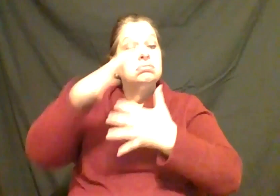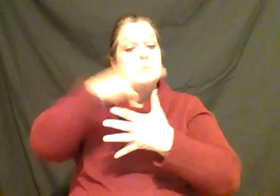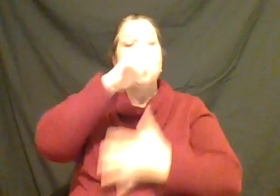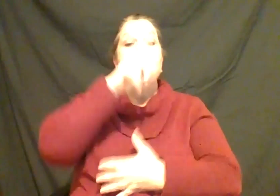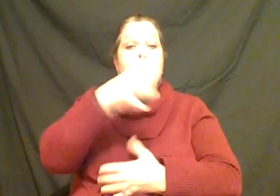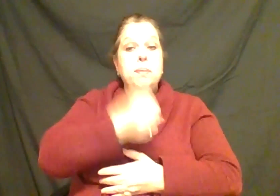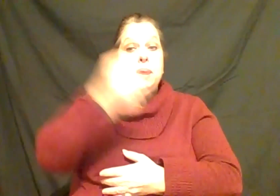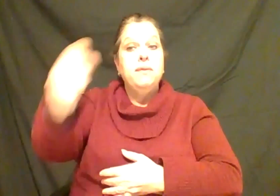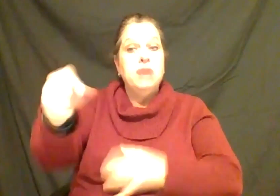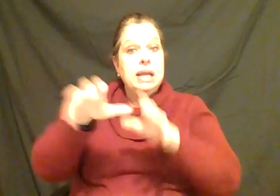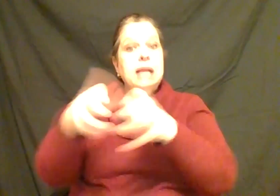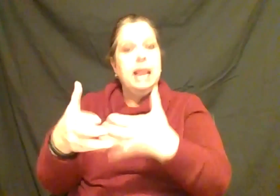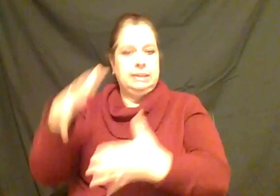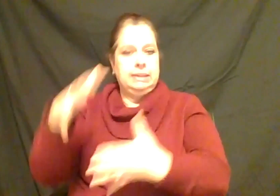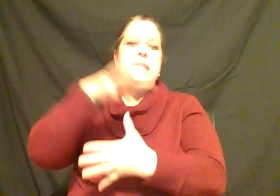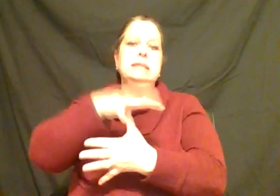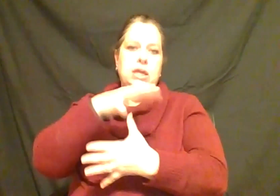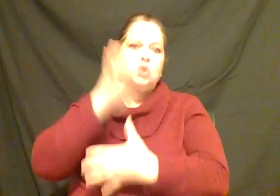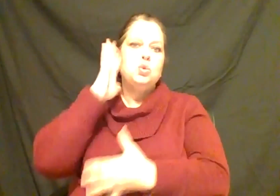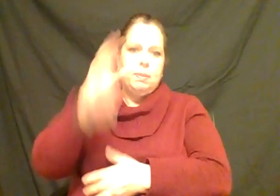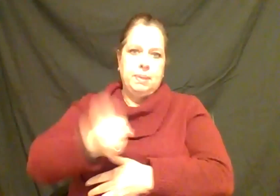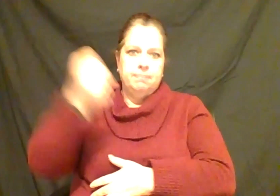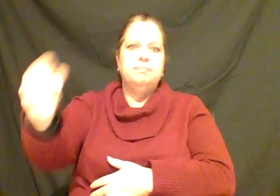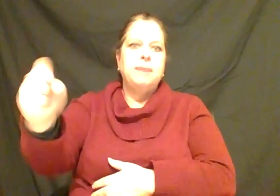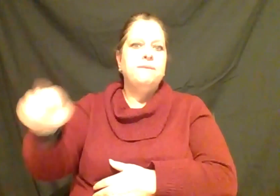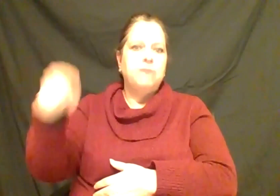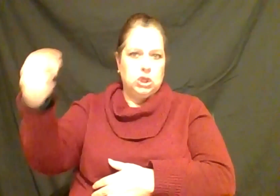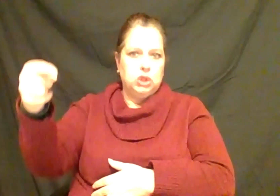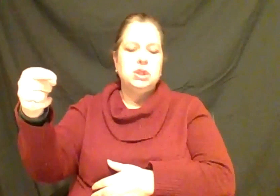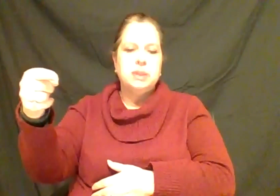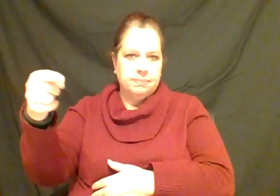seniors are prioritized that happens as the master scheduler builds the schedule